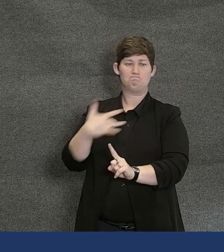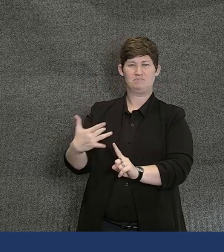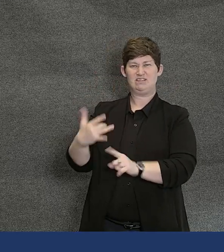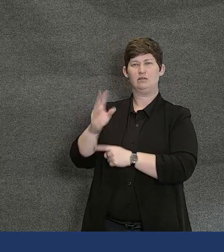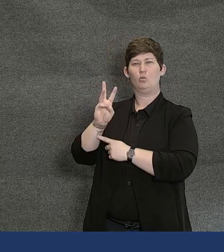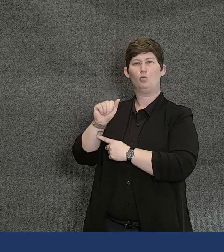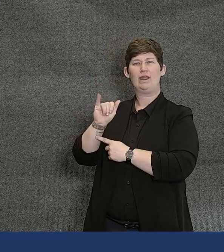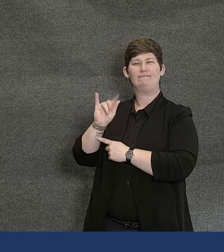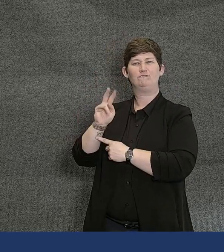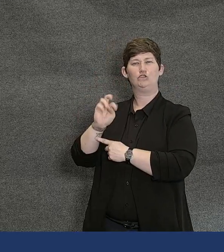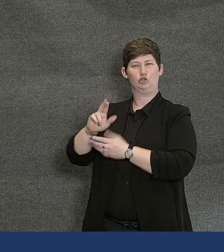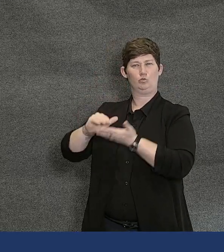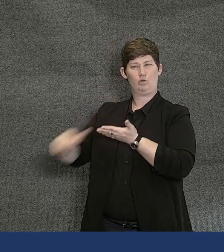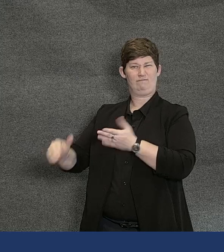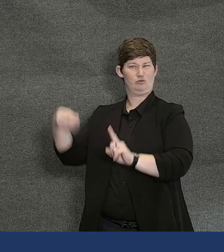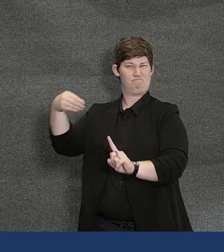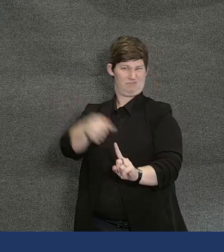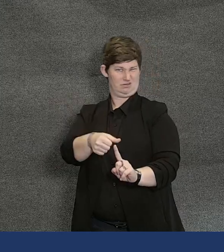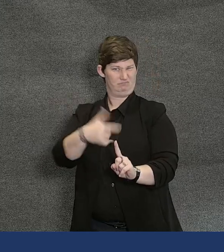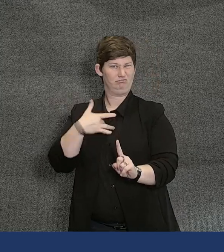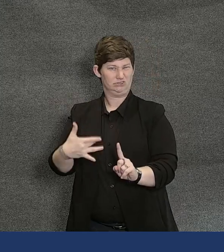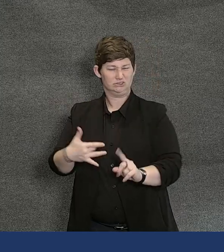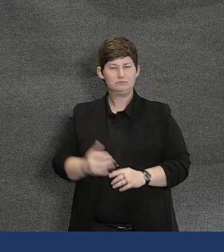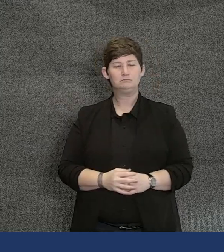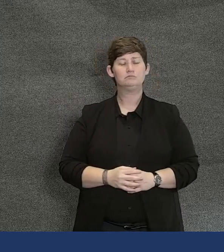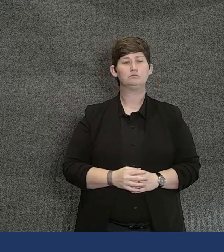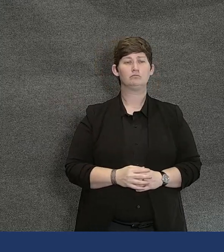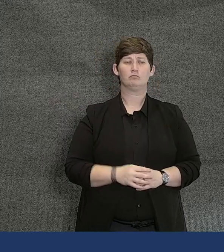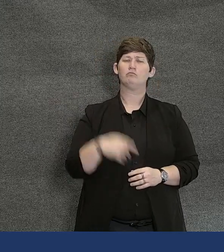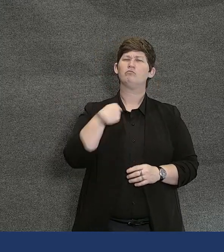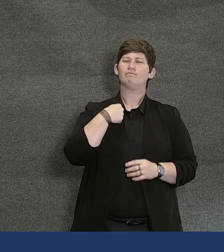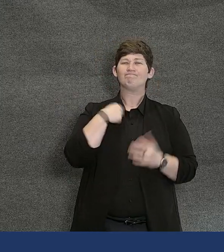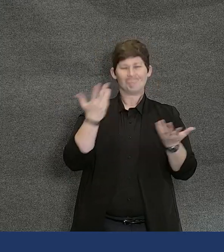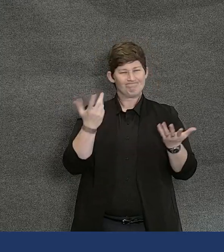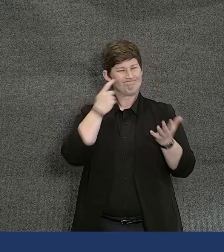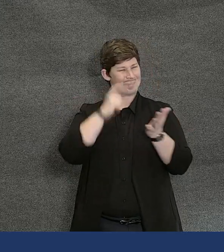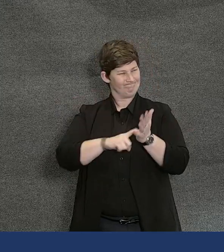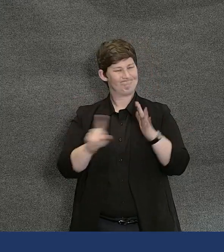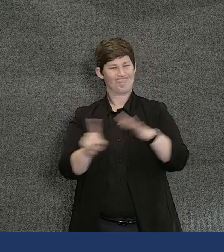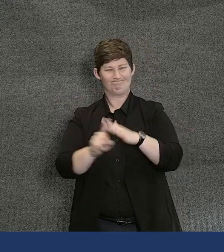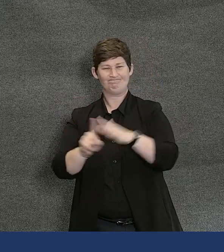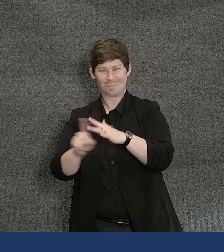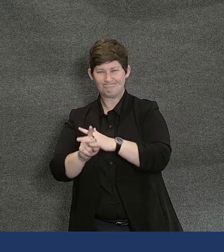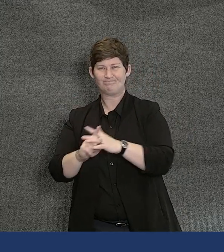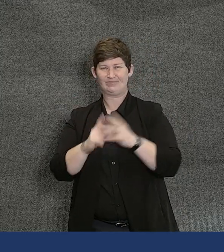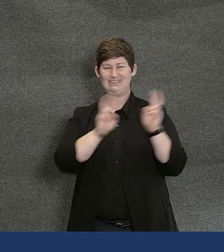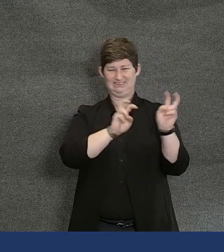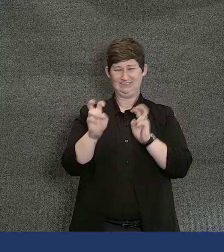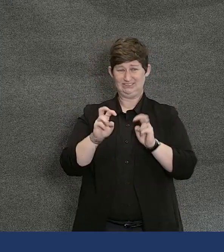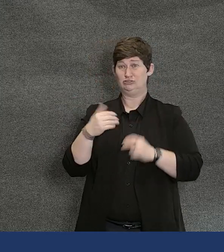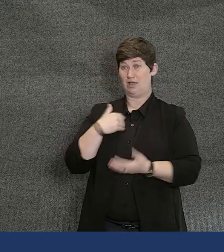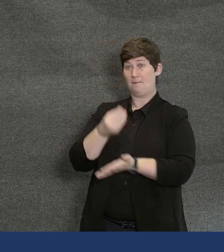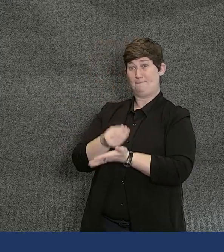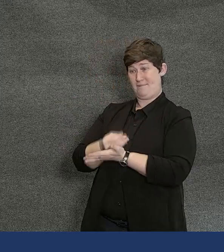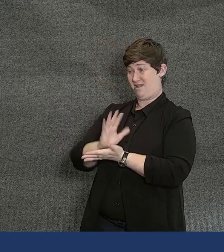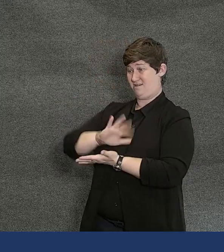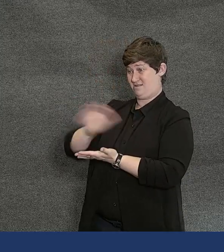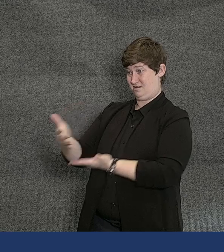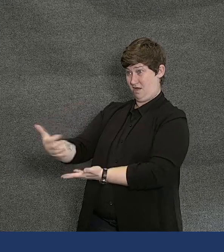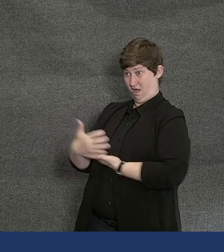I've had issues where the amount of funding that I received through the waiver did not cover transportation